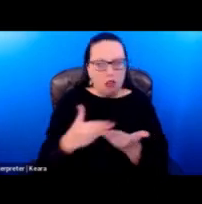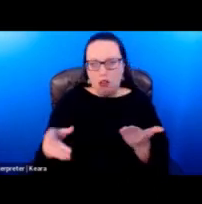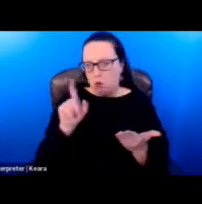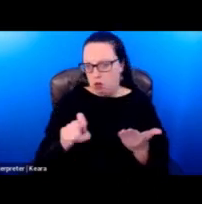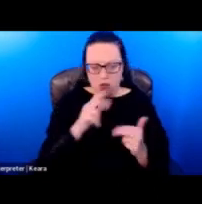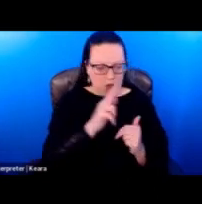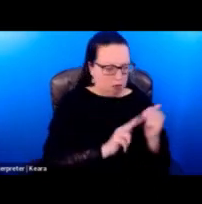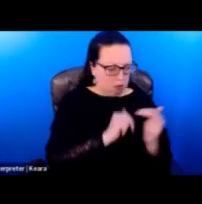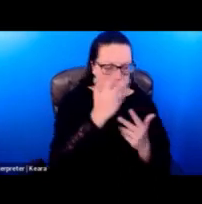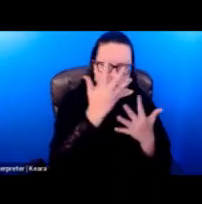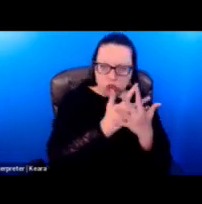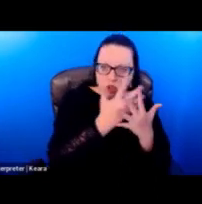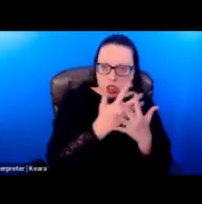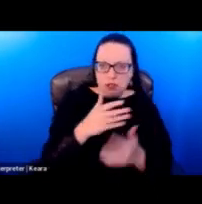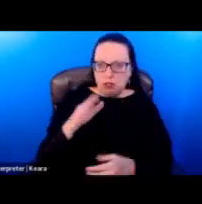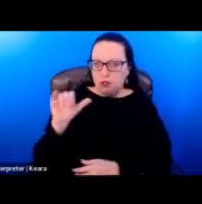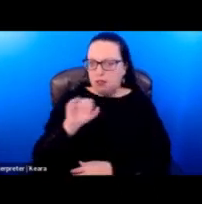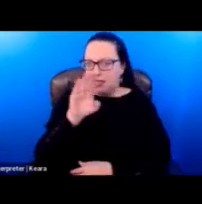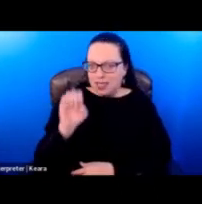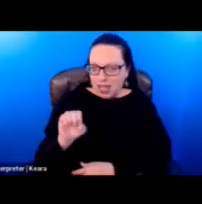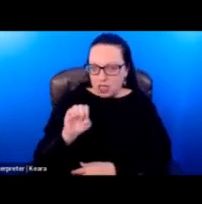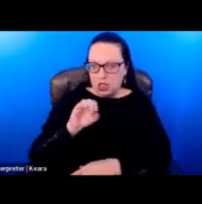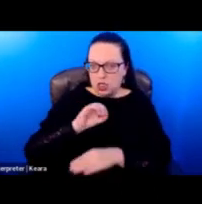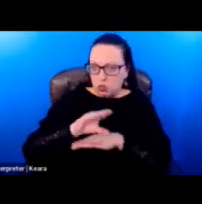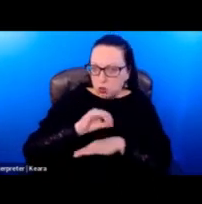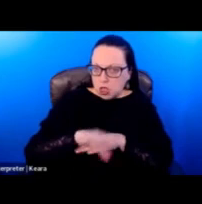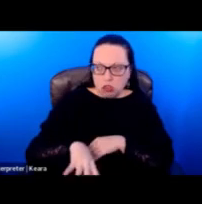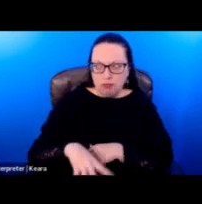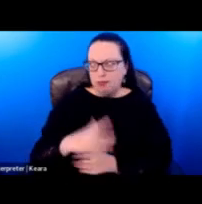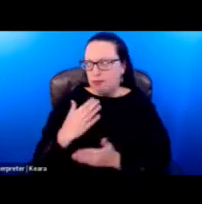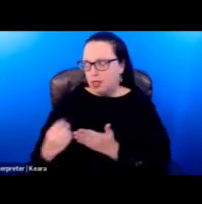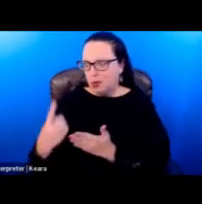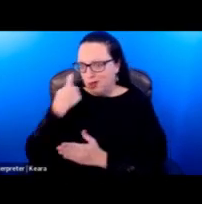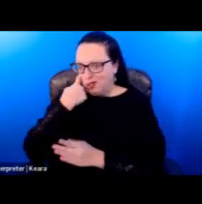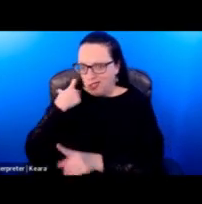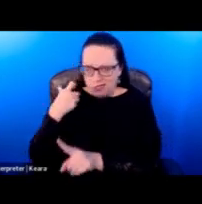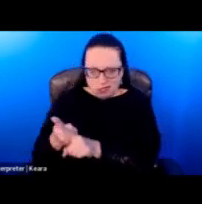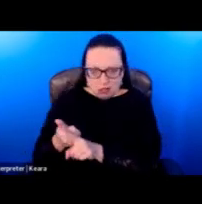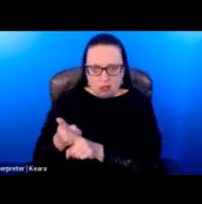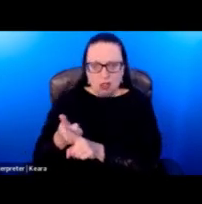have a case consultation, you have someone who had just had a brain injury. This is the now